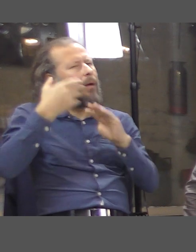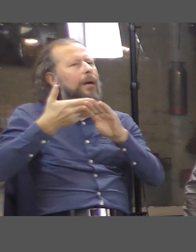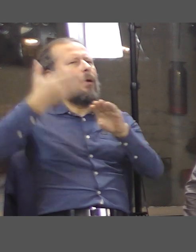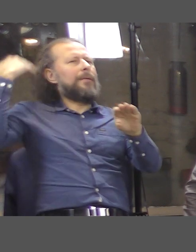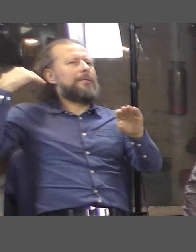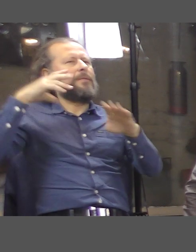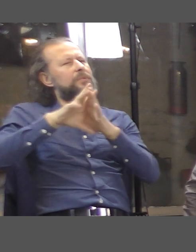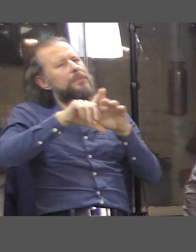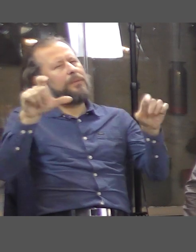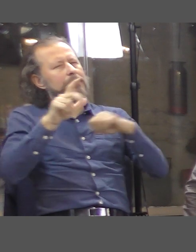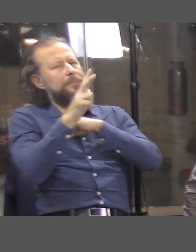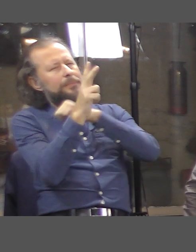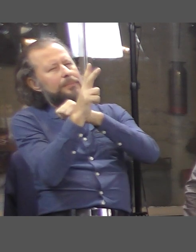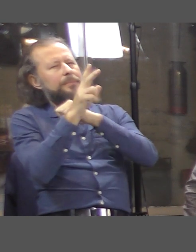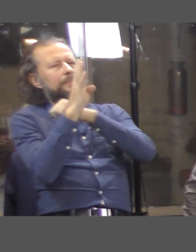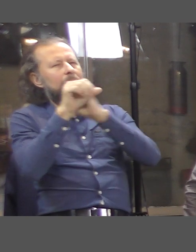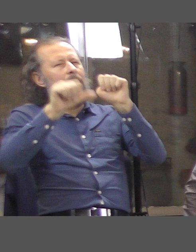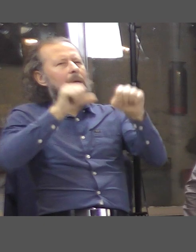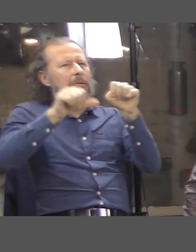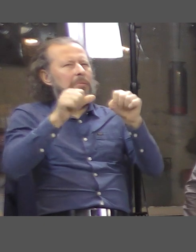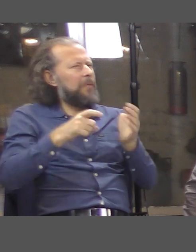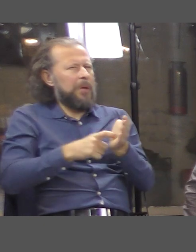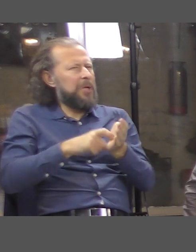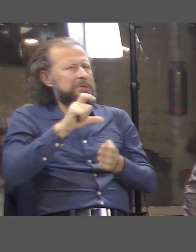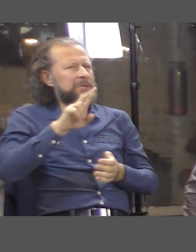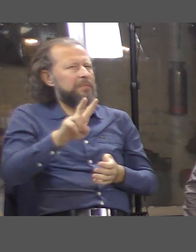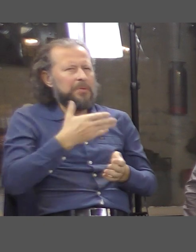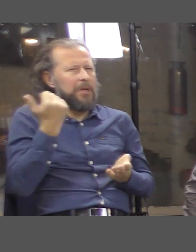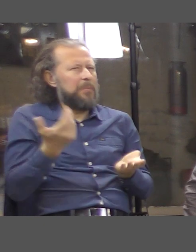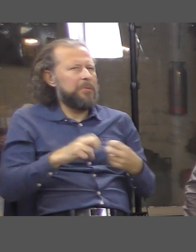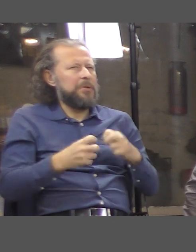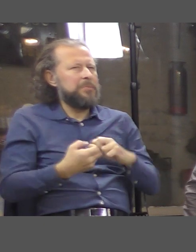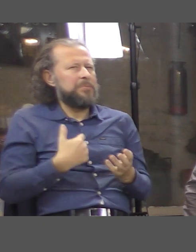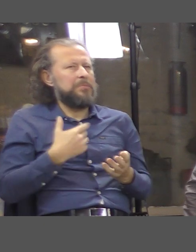and before that in the 80s and 90s there was no CV required, there was not this problem.